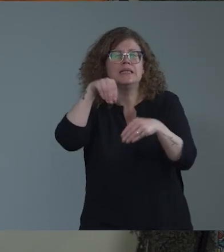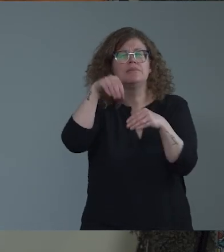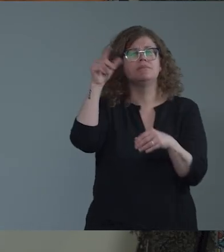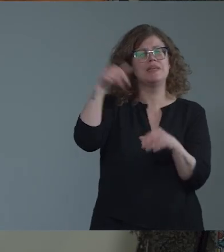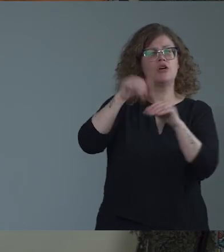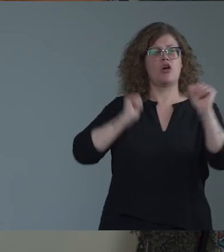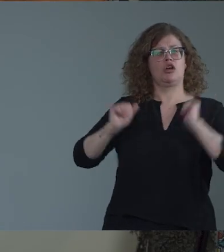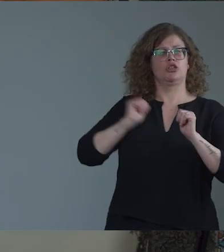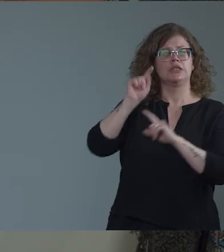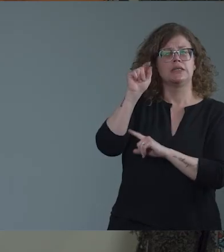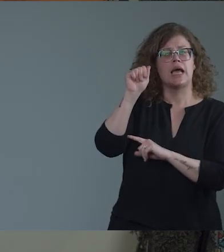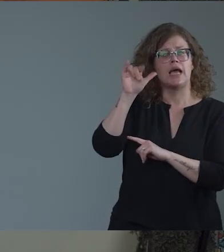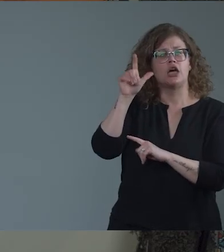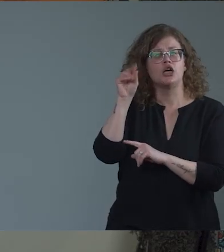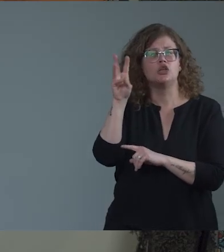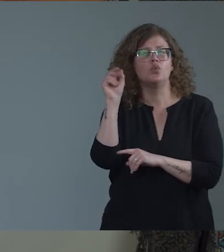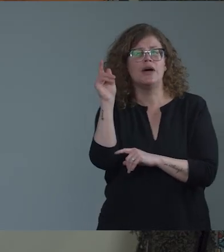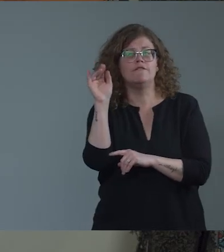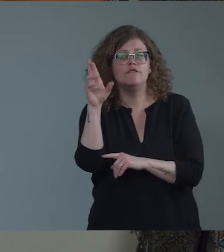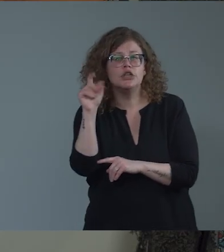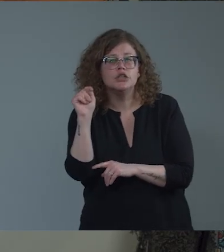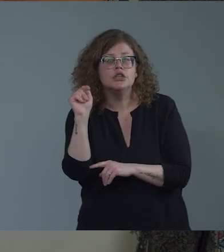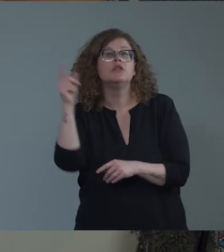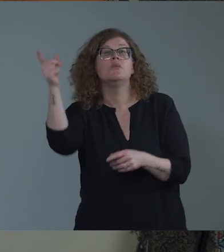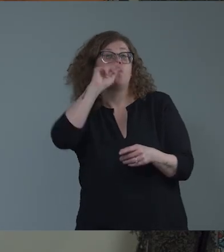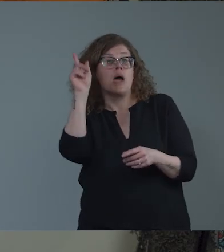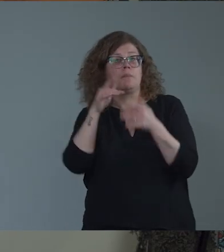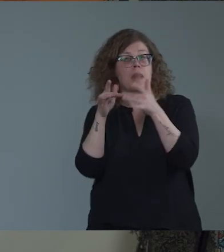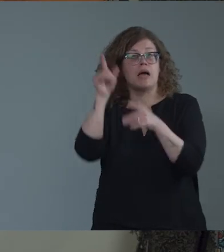or a reaction, or a, you know, a laugh, a giggle.